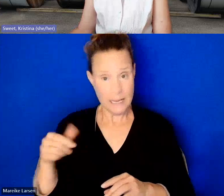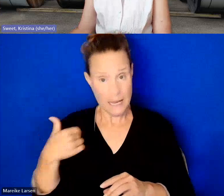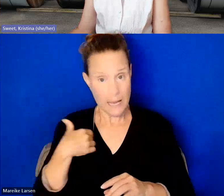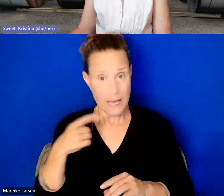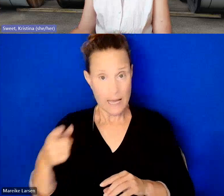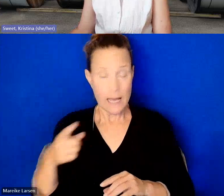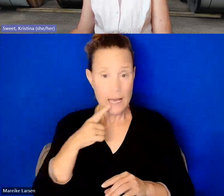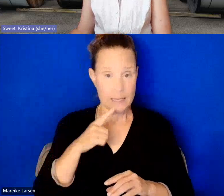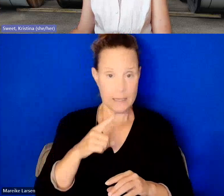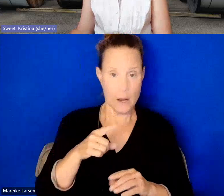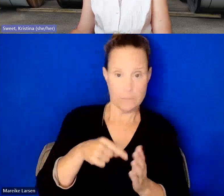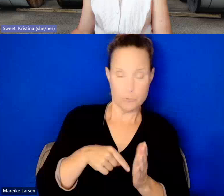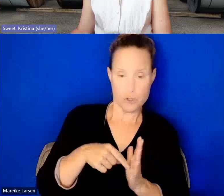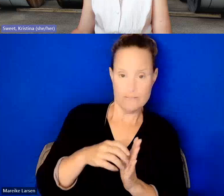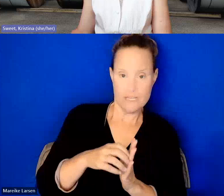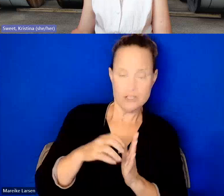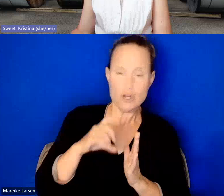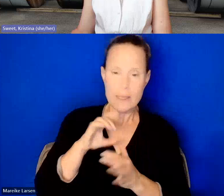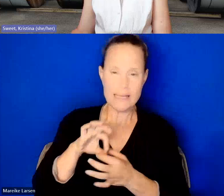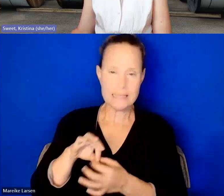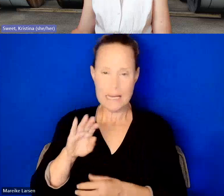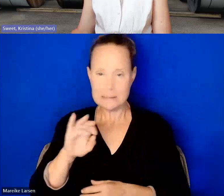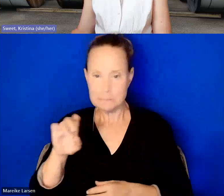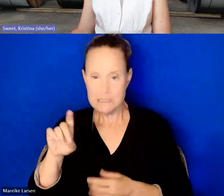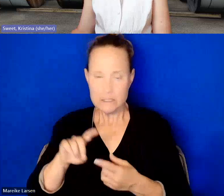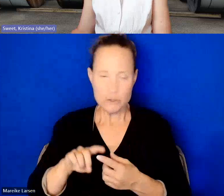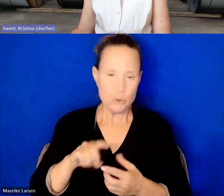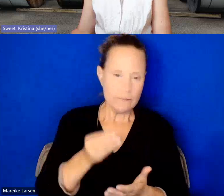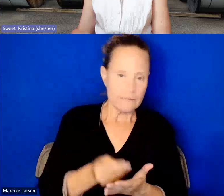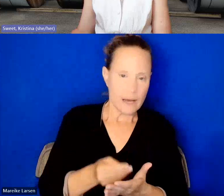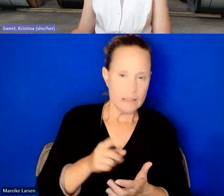which includes provision that ties bead to funding to the House passed 10 year